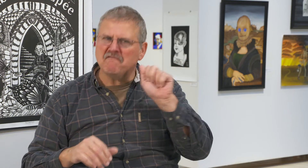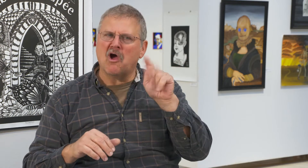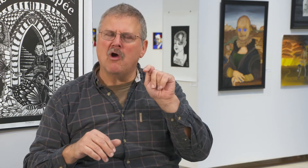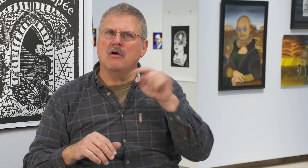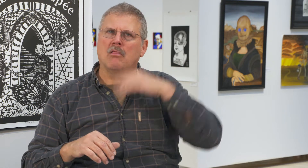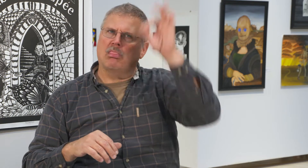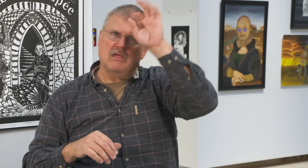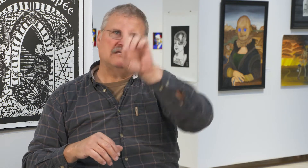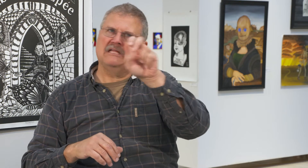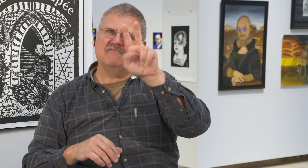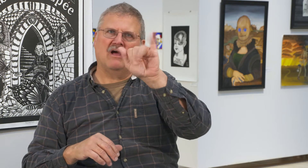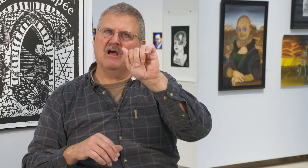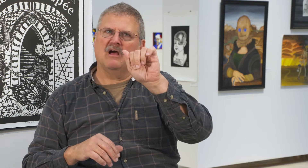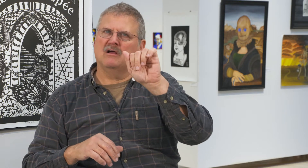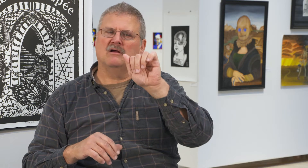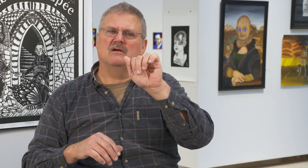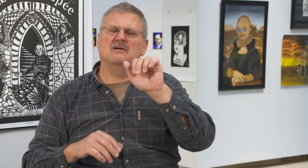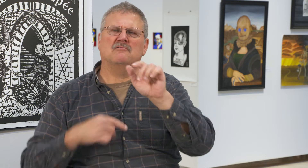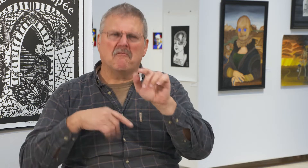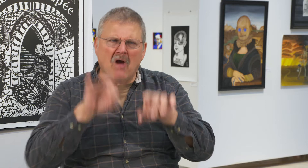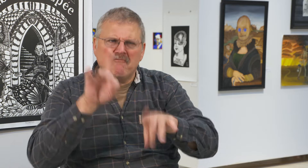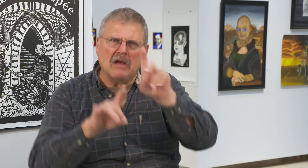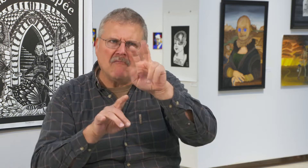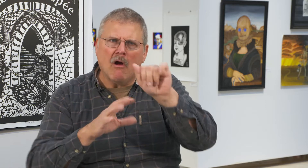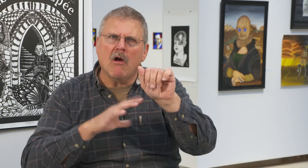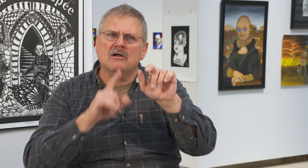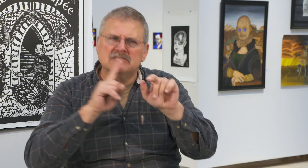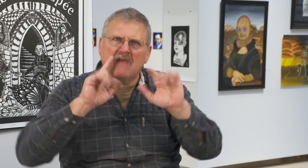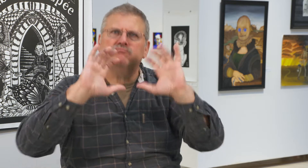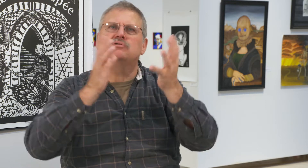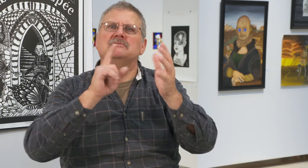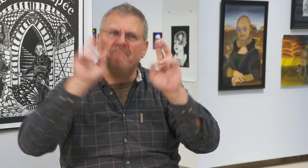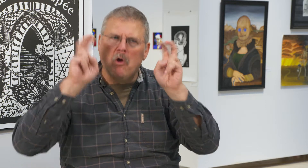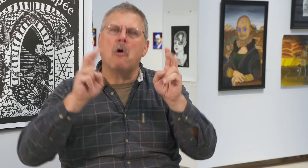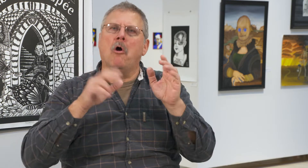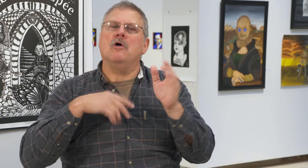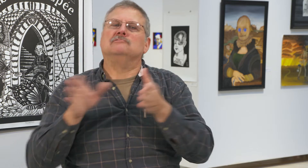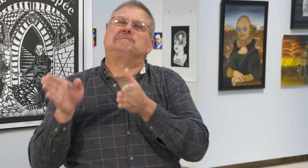It was Deaf art, but I was unaware of De'VIA. I found more and more Deaf art, classes, and issues,